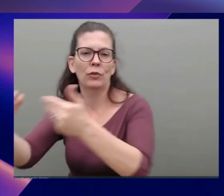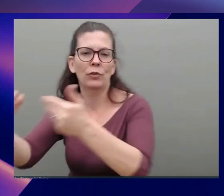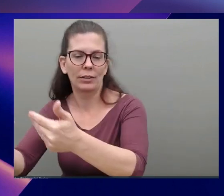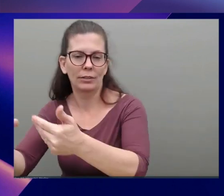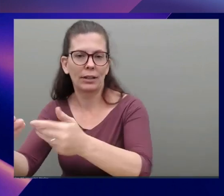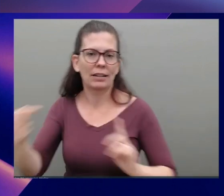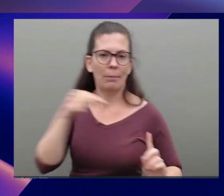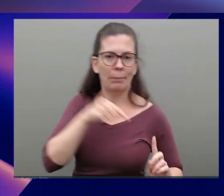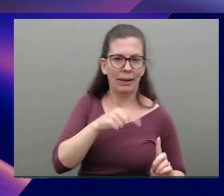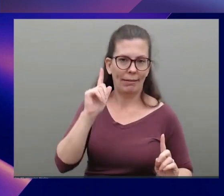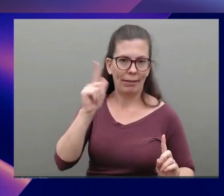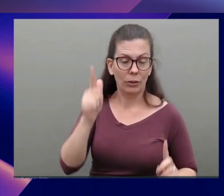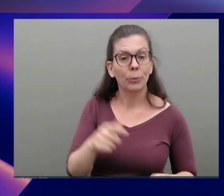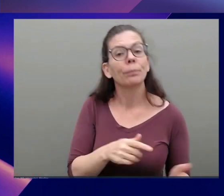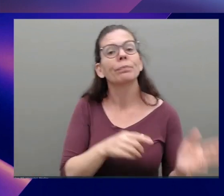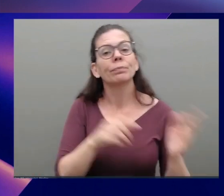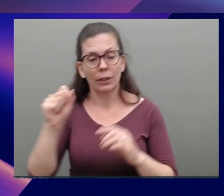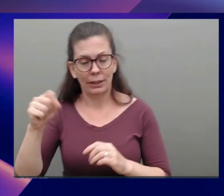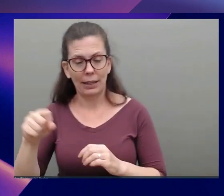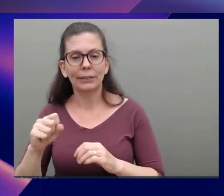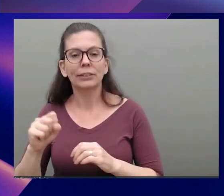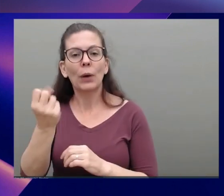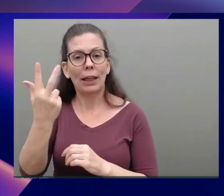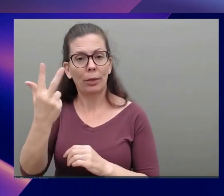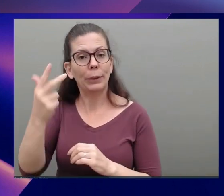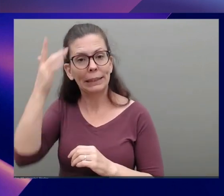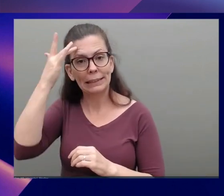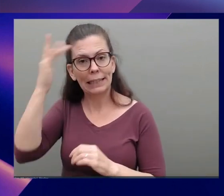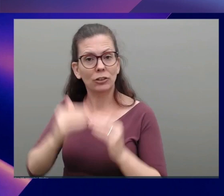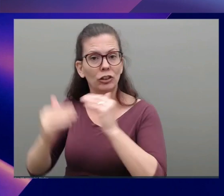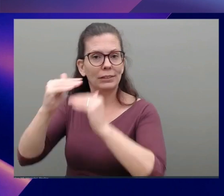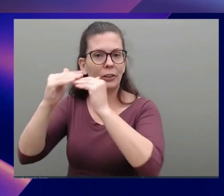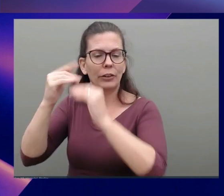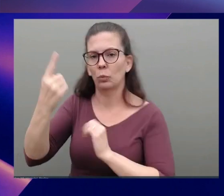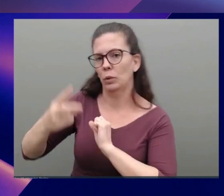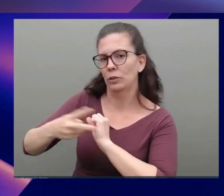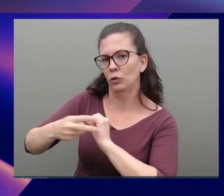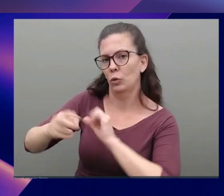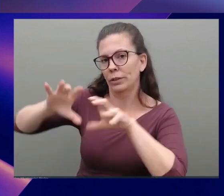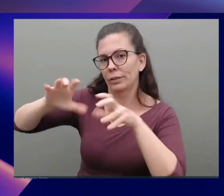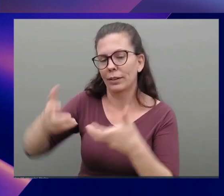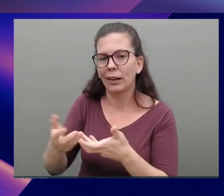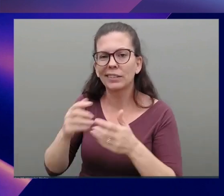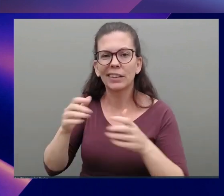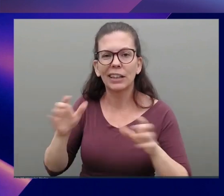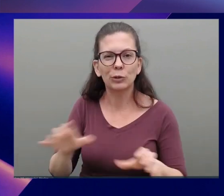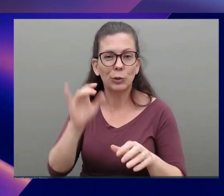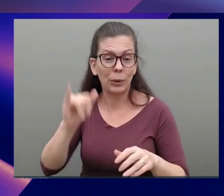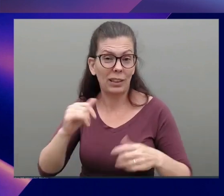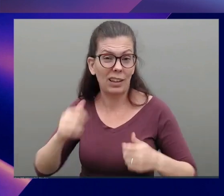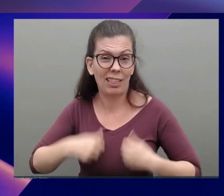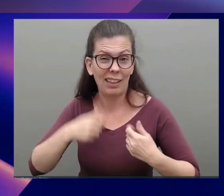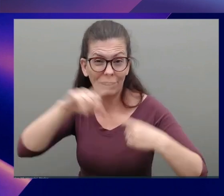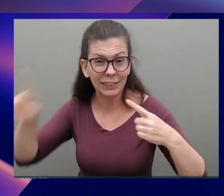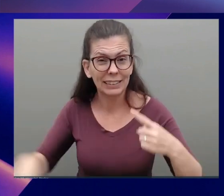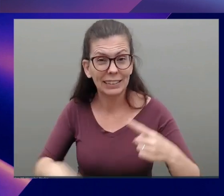is one of the storage classes that does that life cycle configuration automatically for you, right? You have infrequent access at objects,